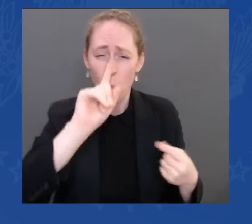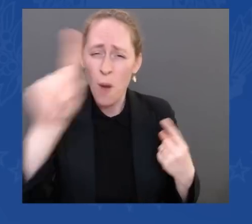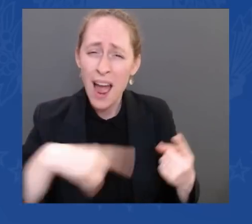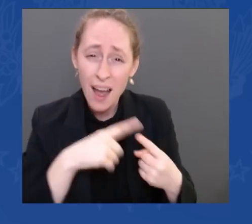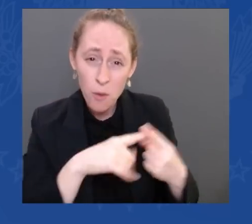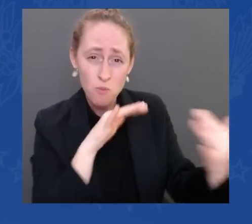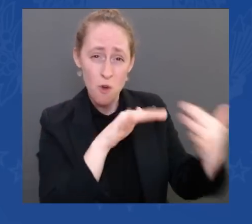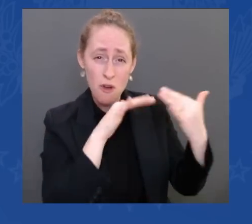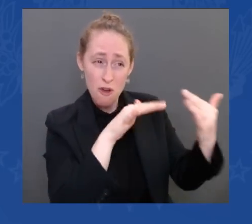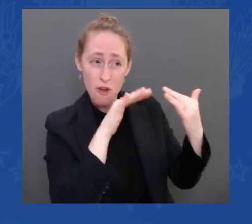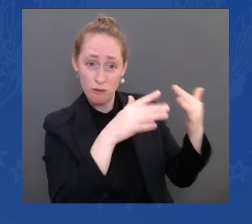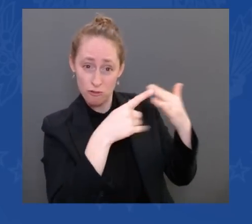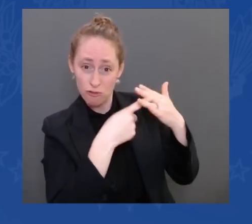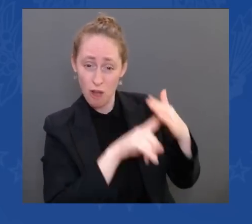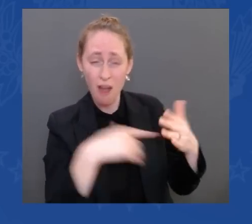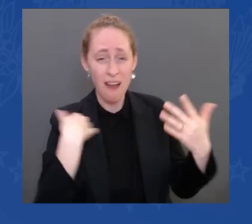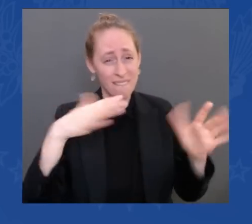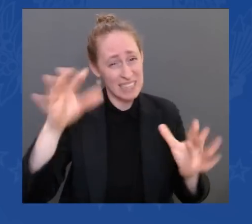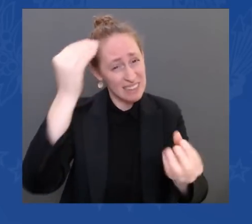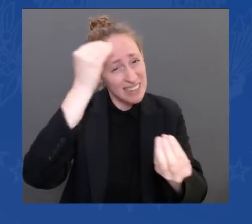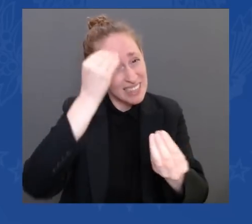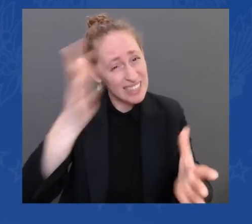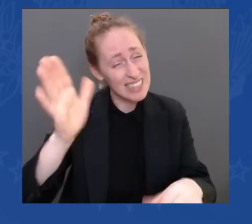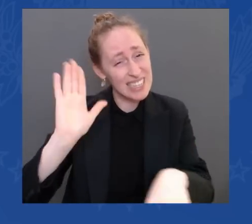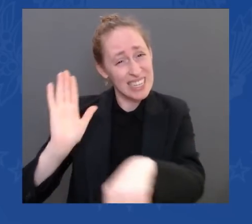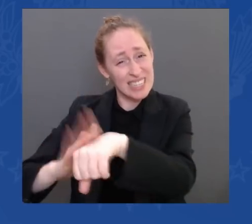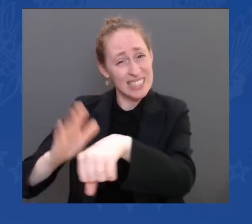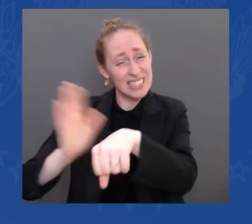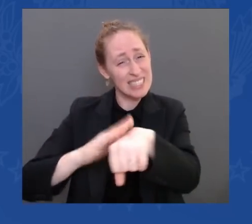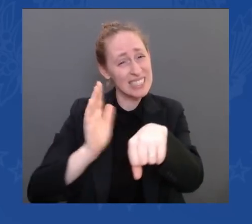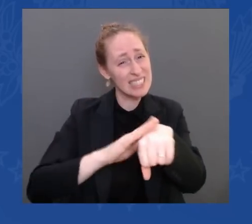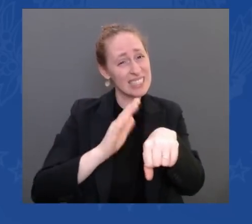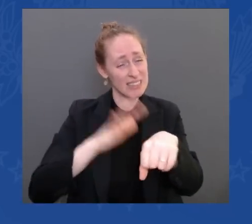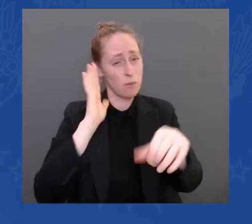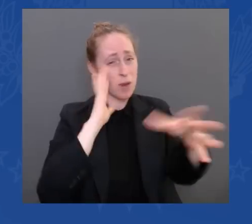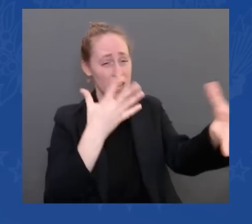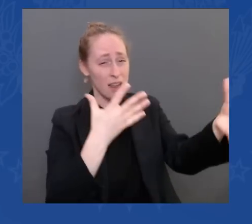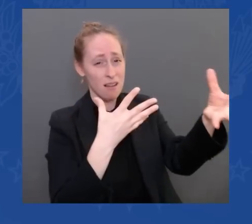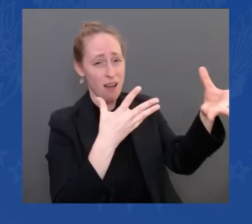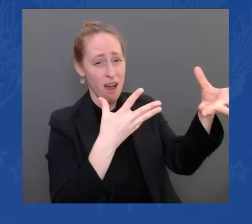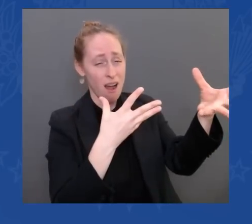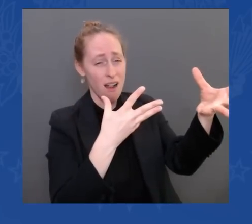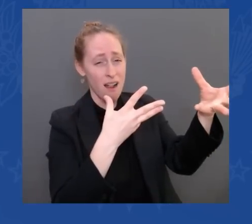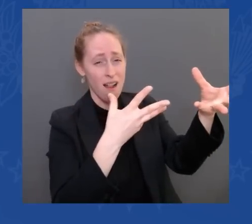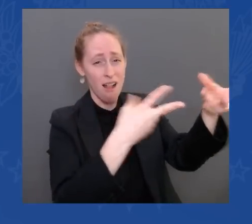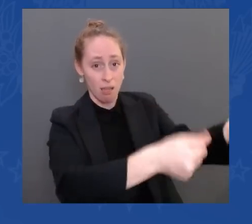but caving to aggression would even be more costly. We either back the Ukrainian people as they defend their country